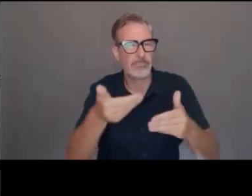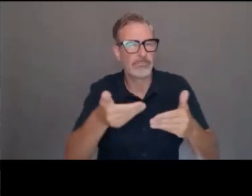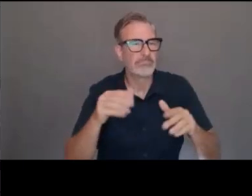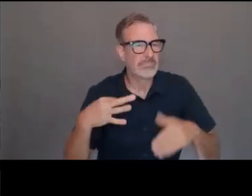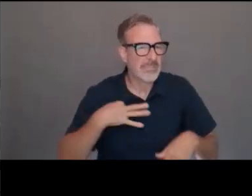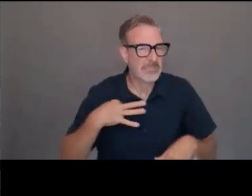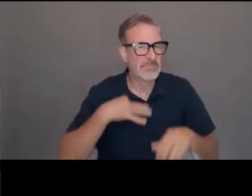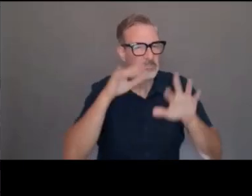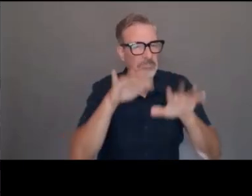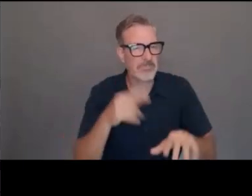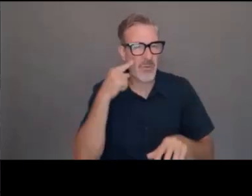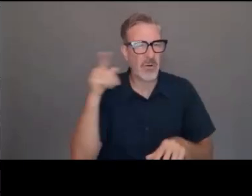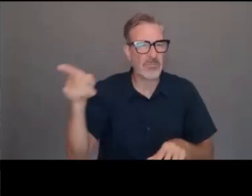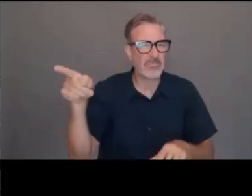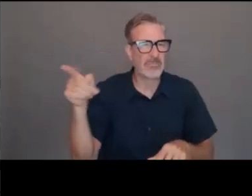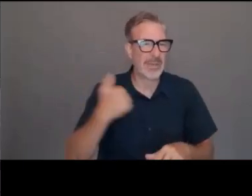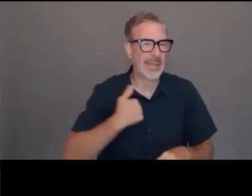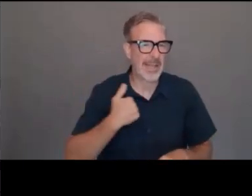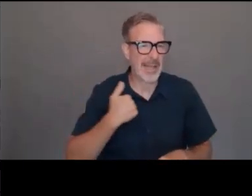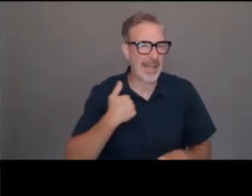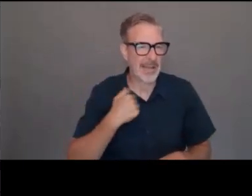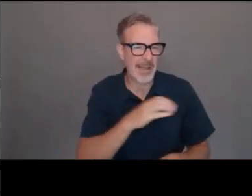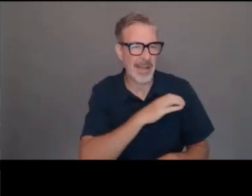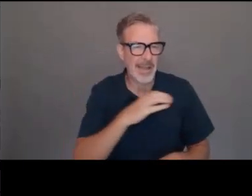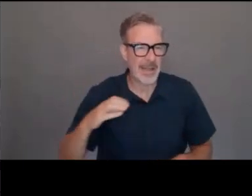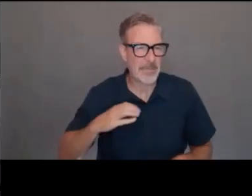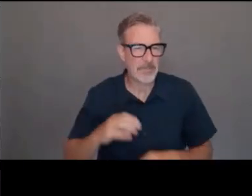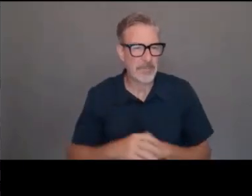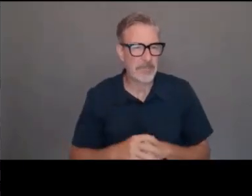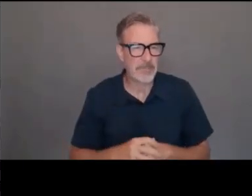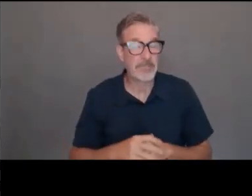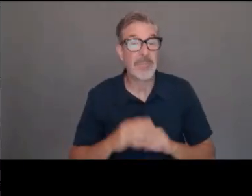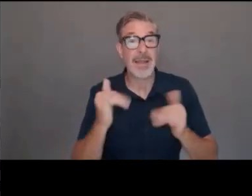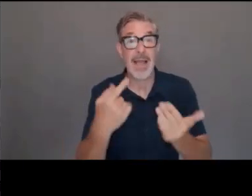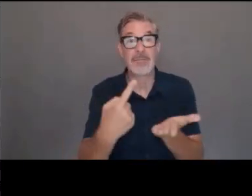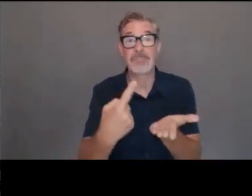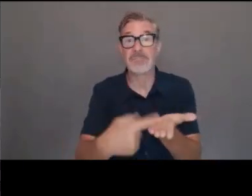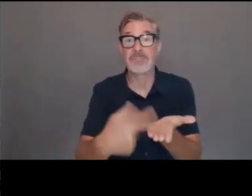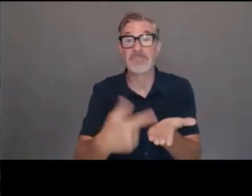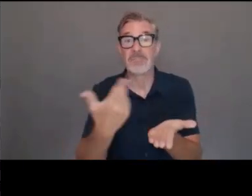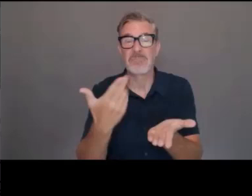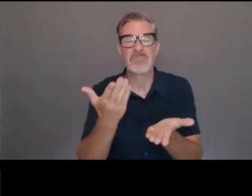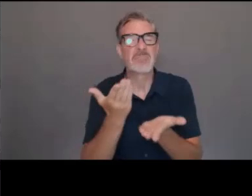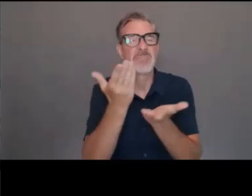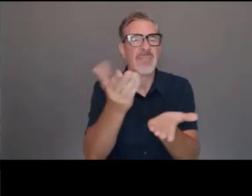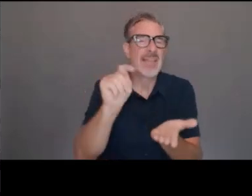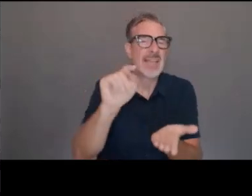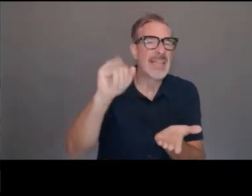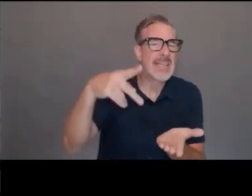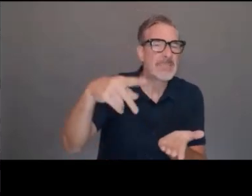All right. So, we will move on to a few Best Practices. So, these are just tips, tricks, considerations that might be helpful.